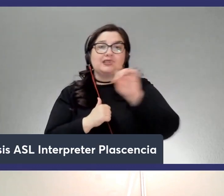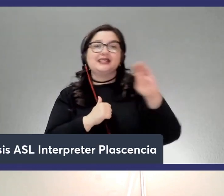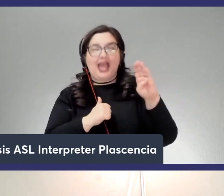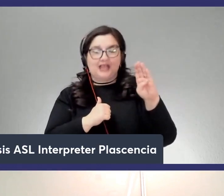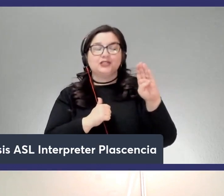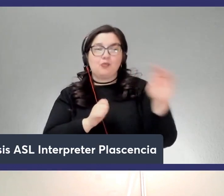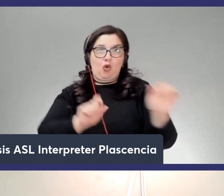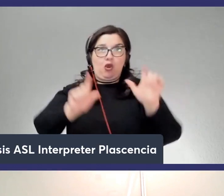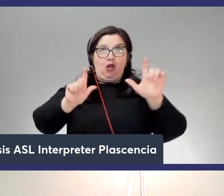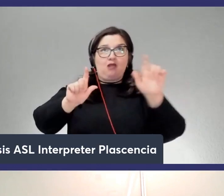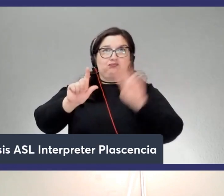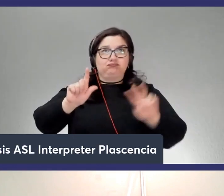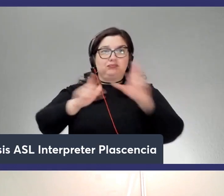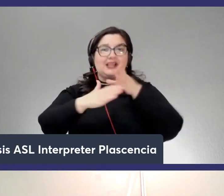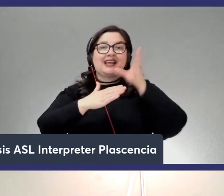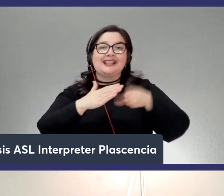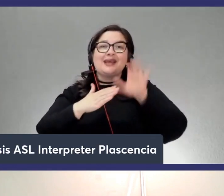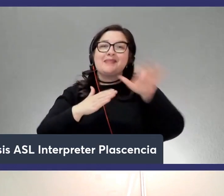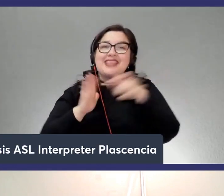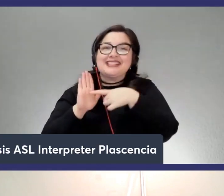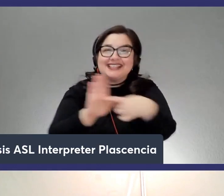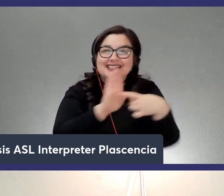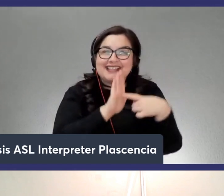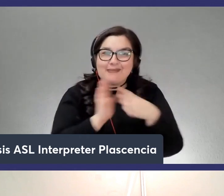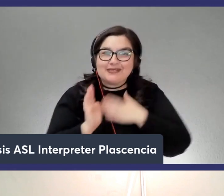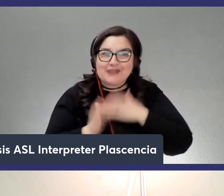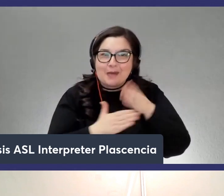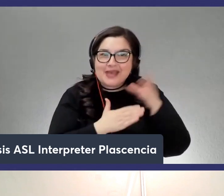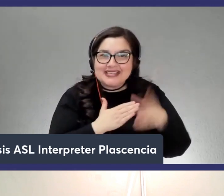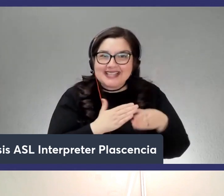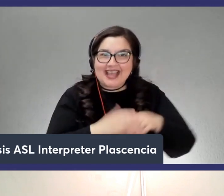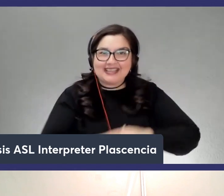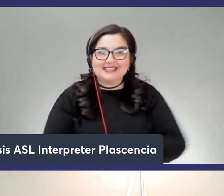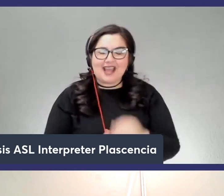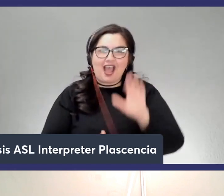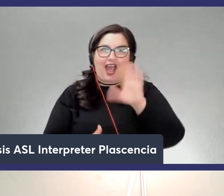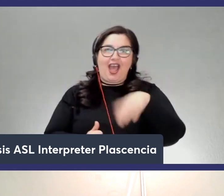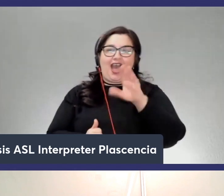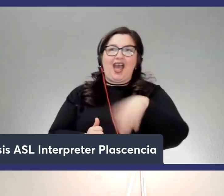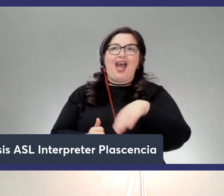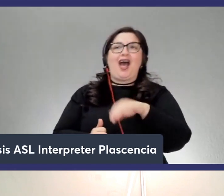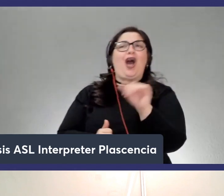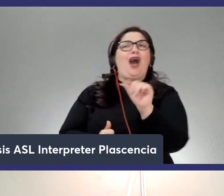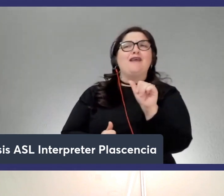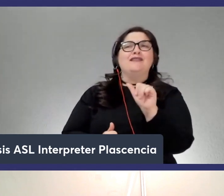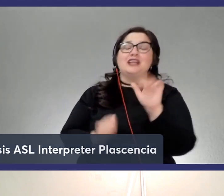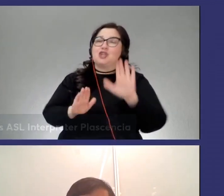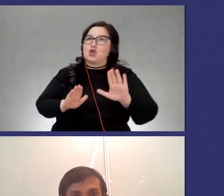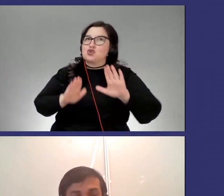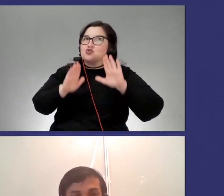so this is the demo from my site. Hey, Avinash, I have a really great question here from a LinkedIn user as well.